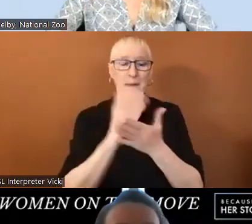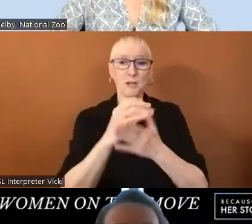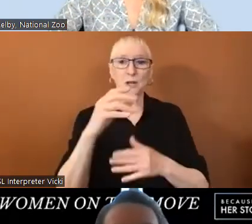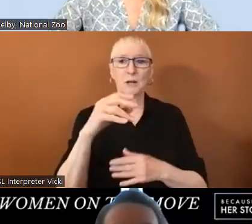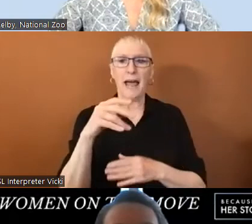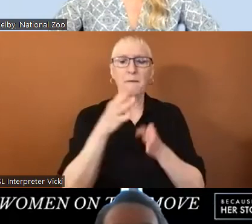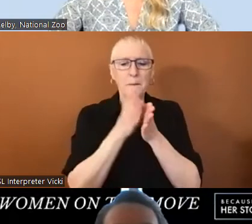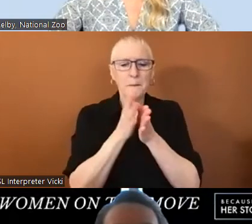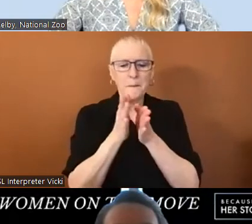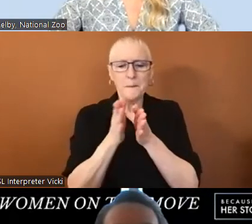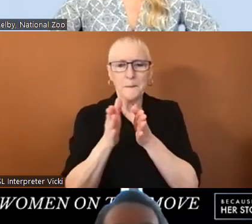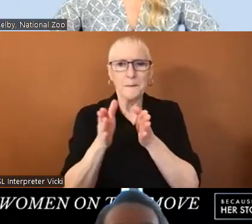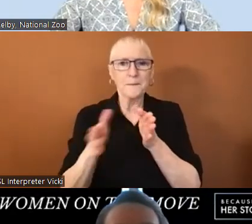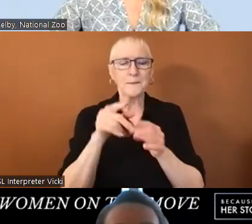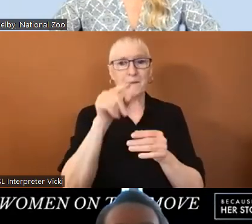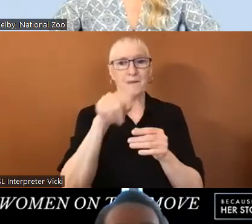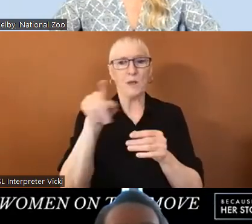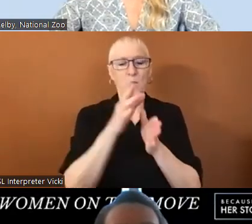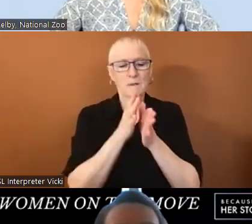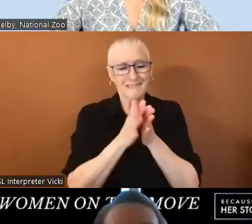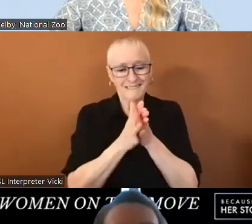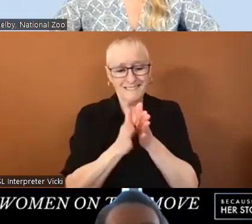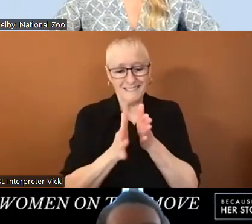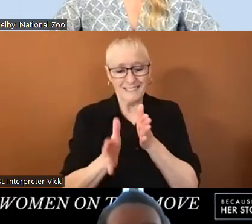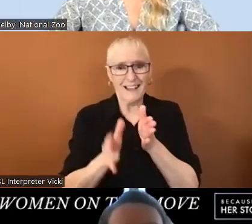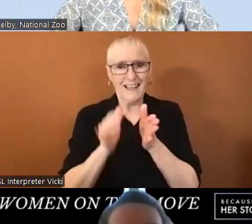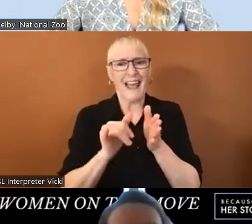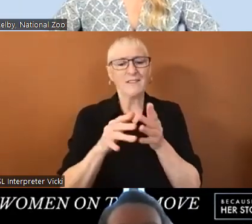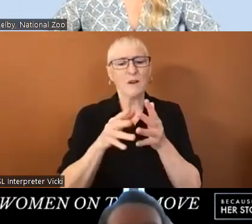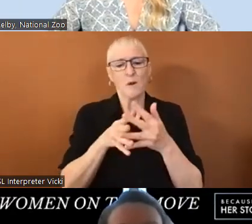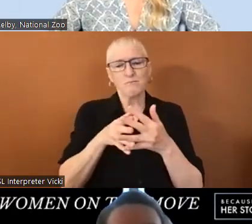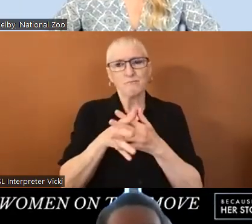on the left and these um, these plates is the mechanism that... which um allows the animal